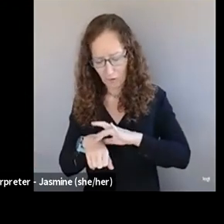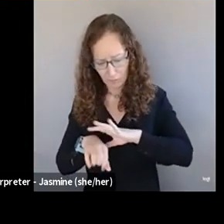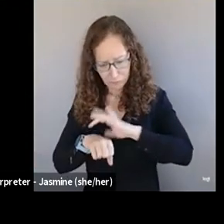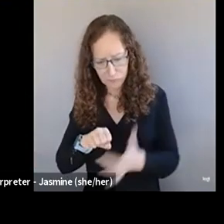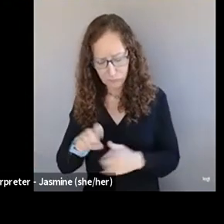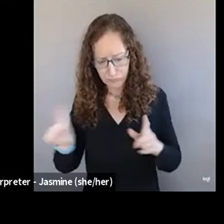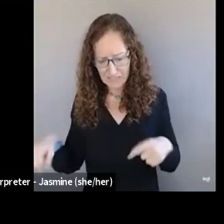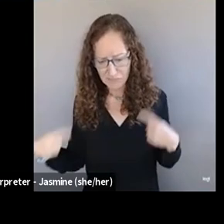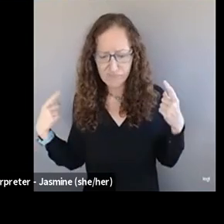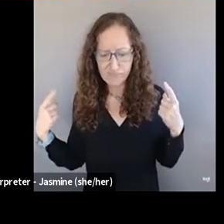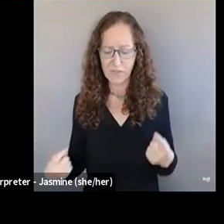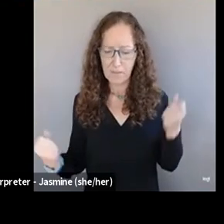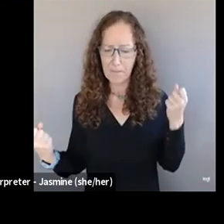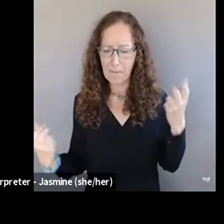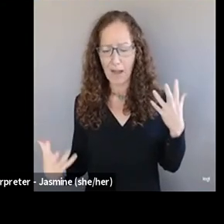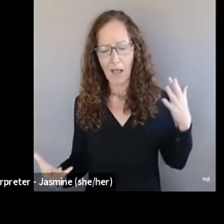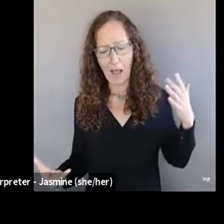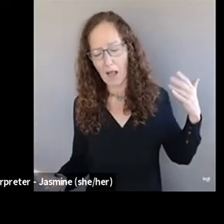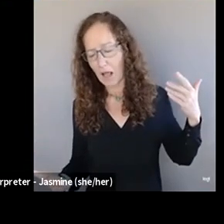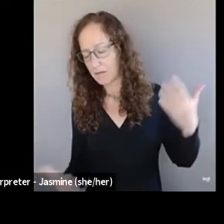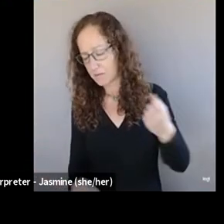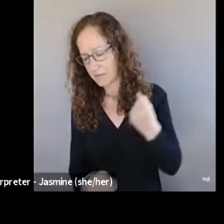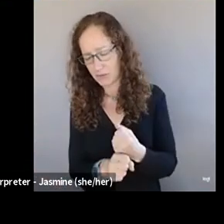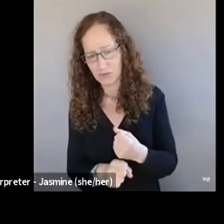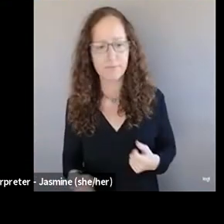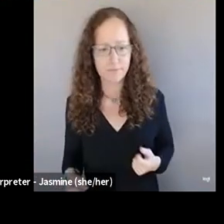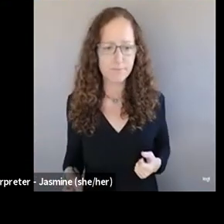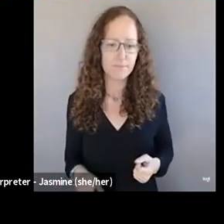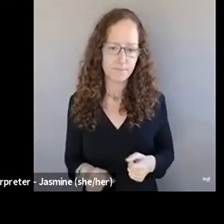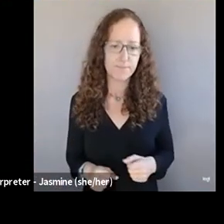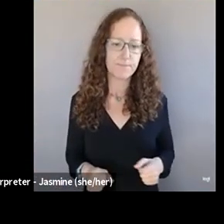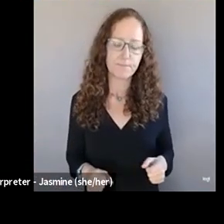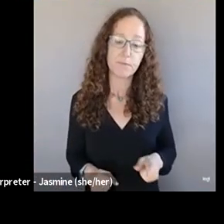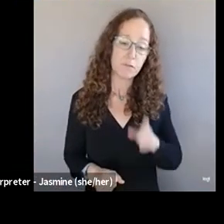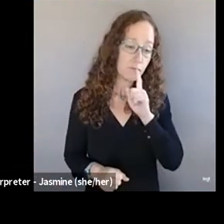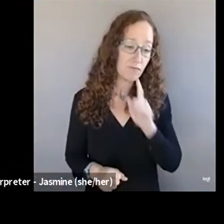existence, the scope of humanity. So I love the way you